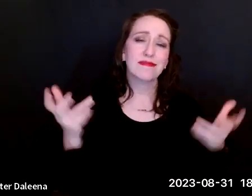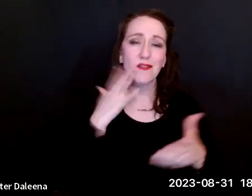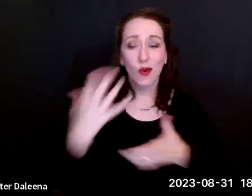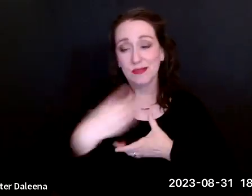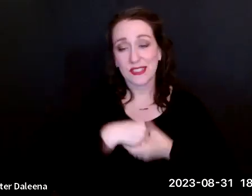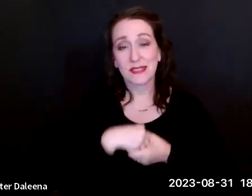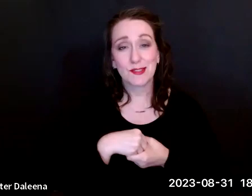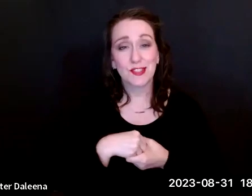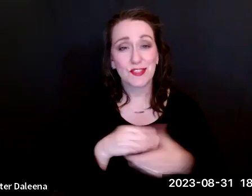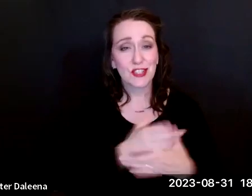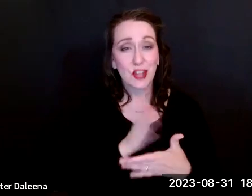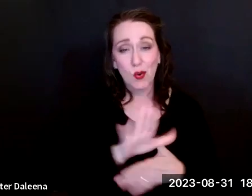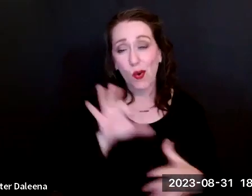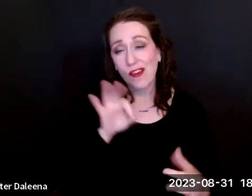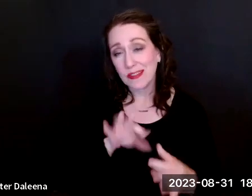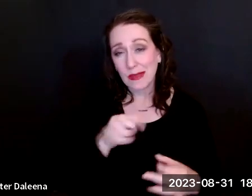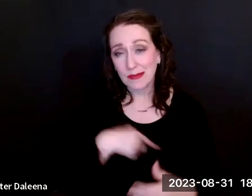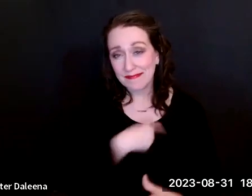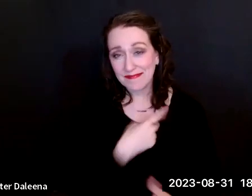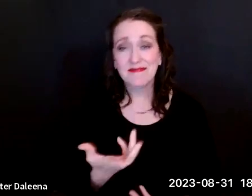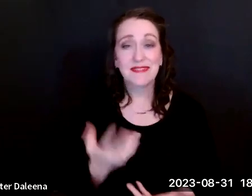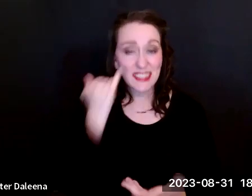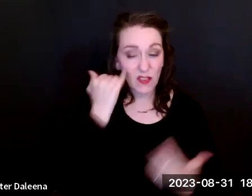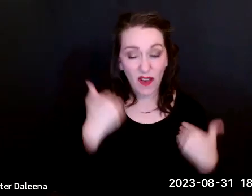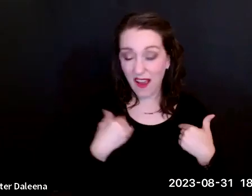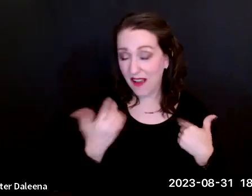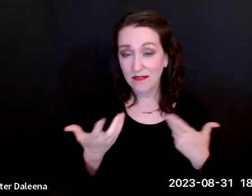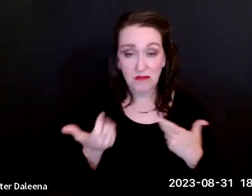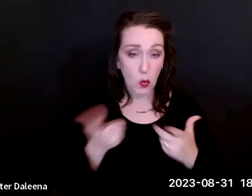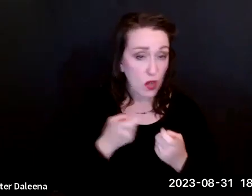and for sharing your feedback with us if you have any questions or comments you'd like to